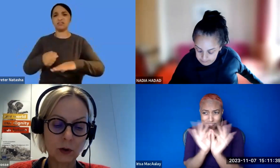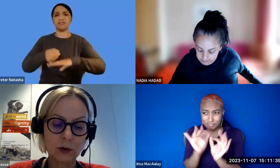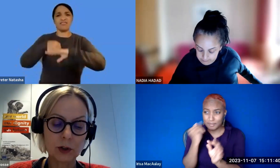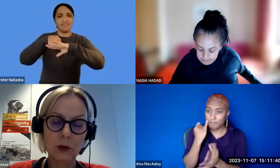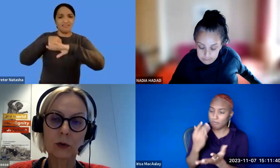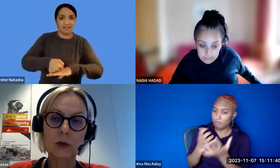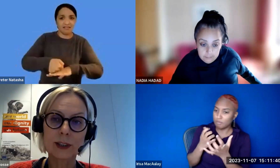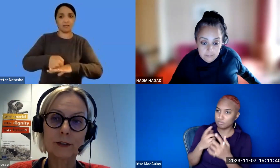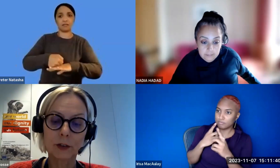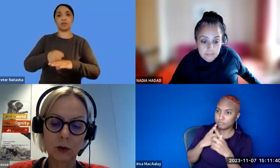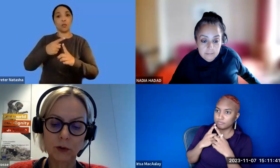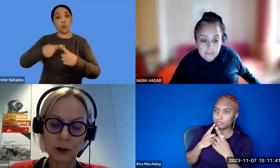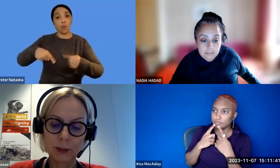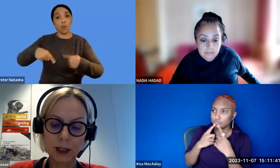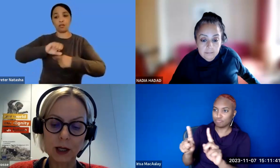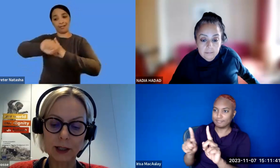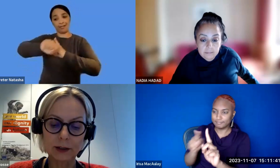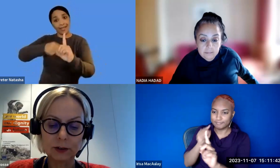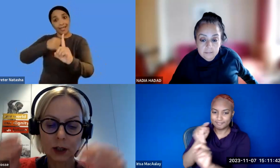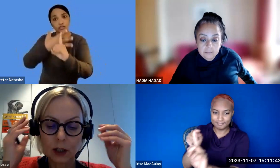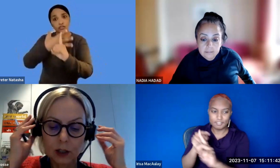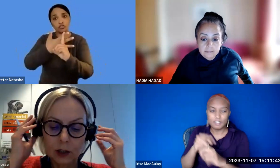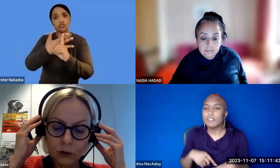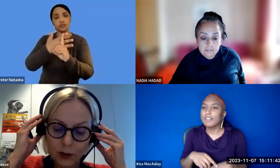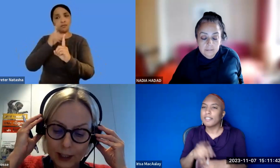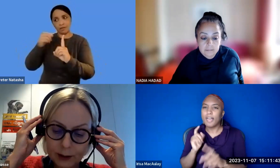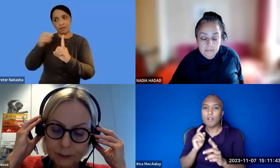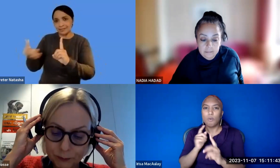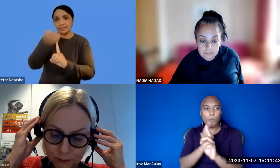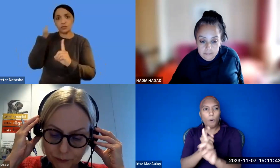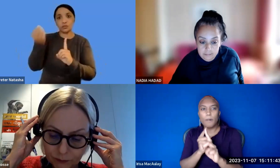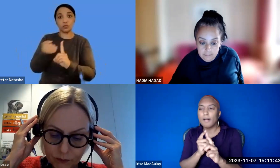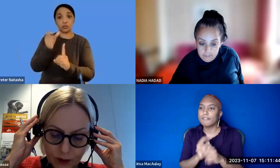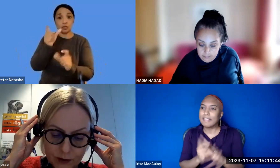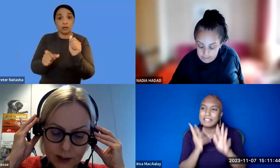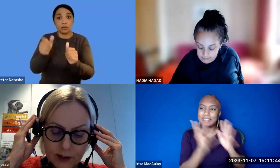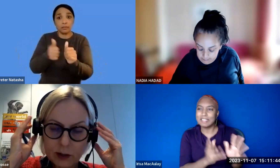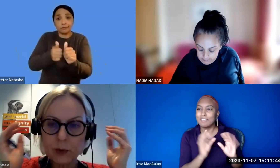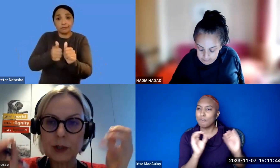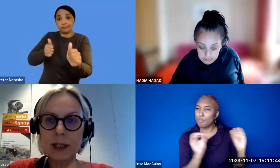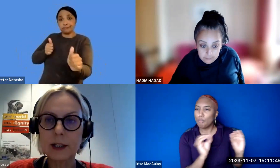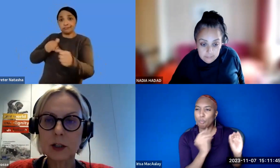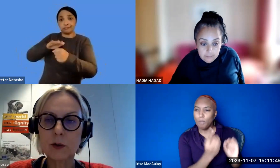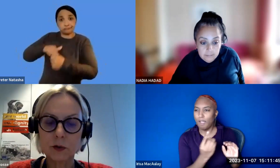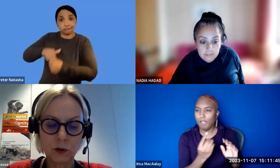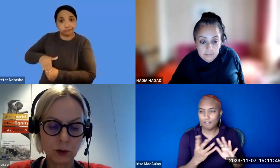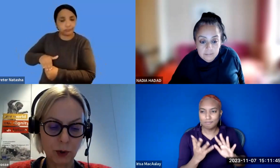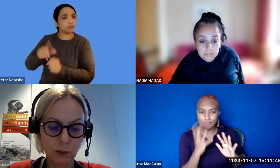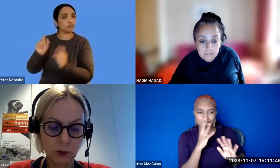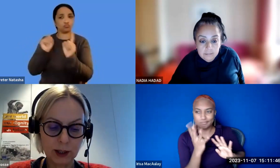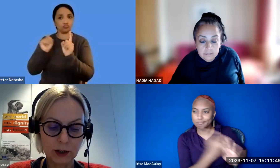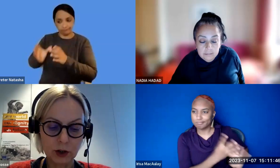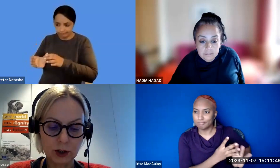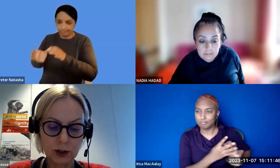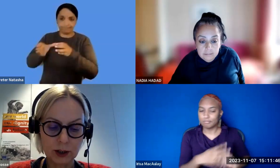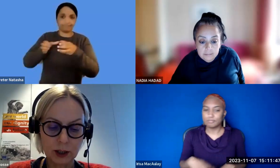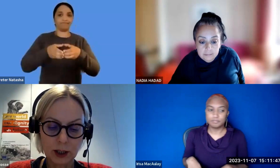as we all know, to leave no one behind. Today 16% of the world's population